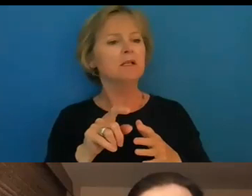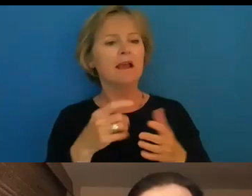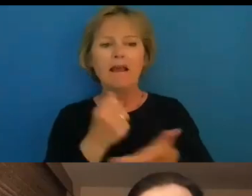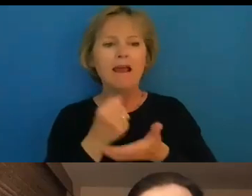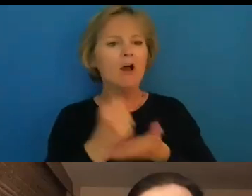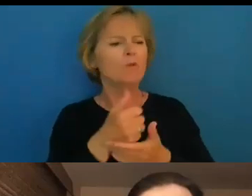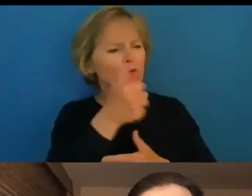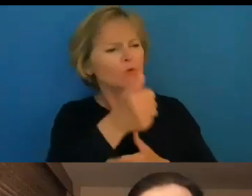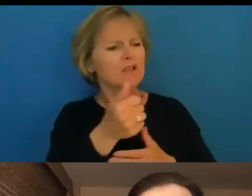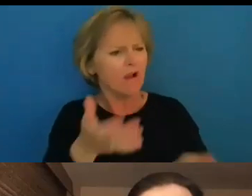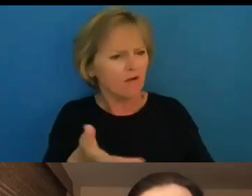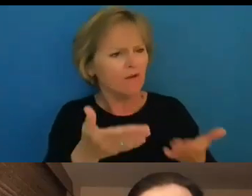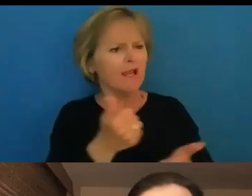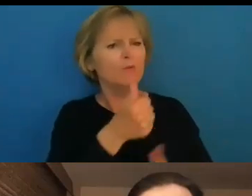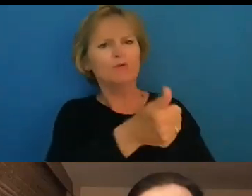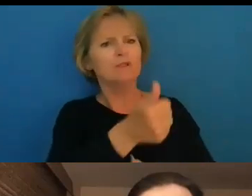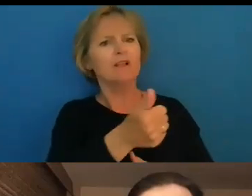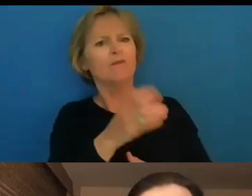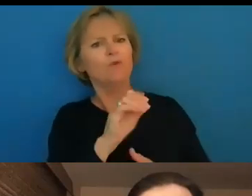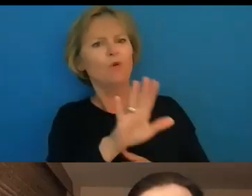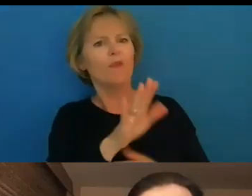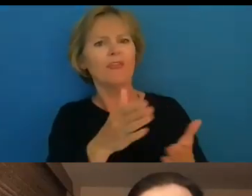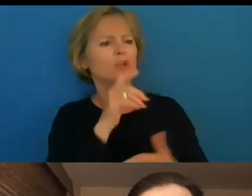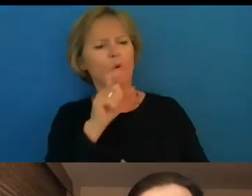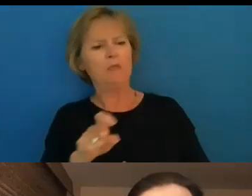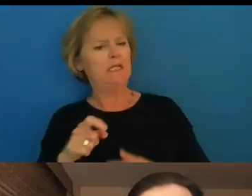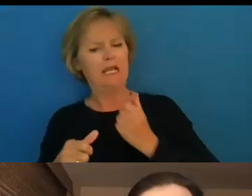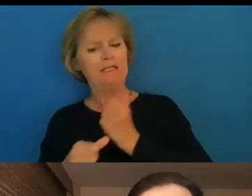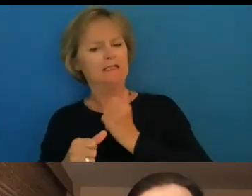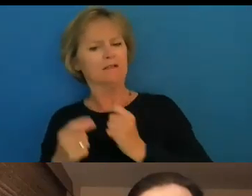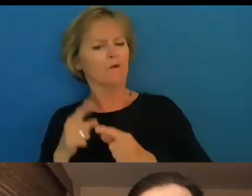bootstraps and do your thing, you don't need assistance from the-- you know, things like that.